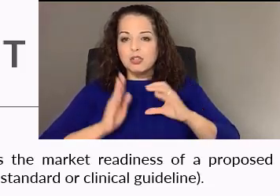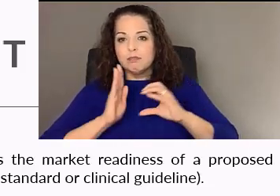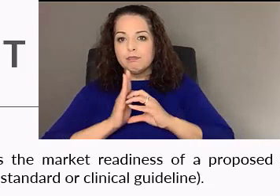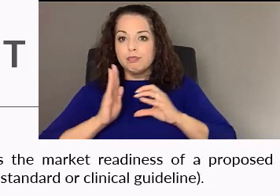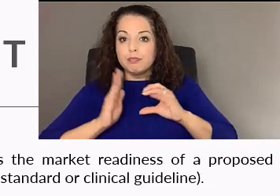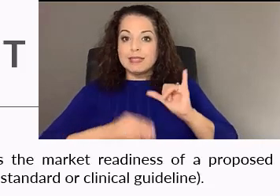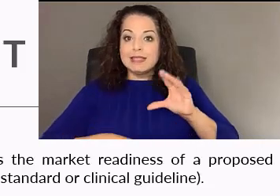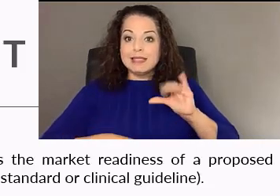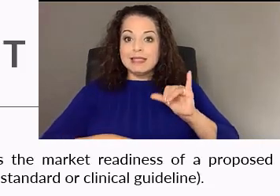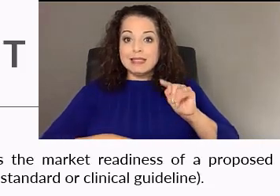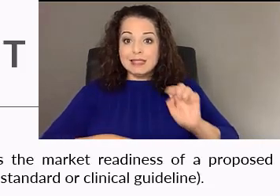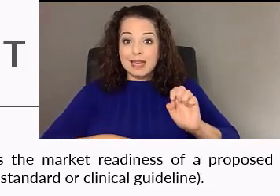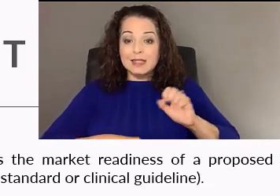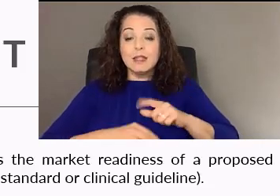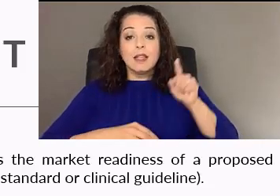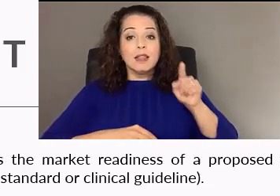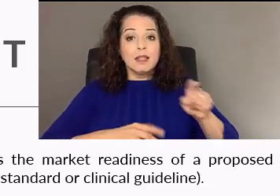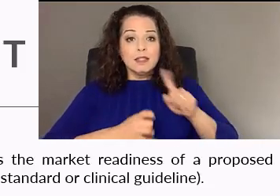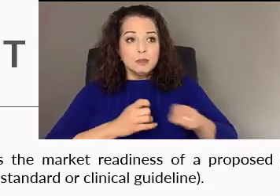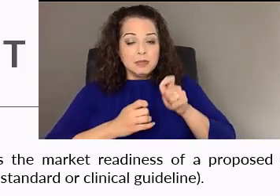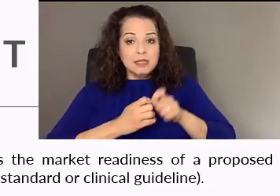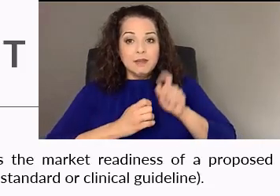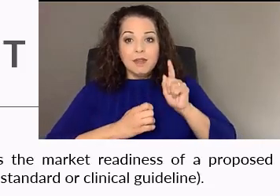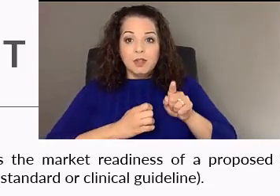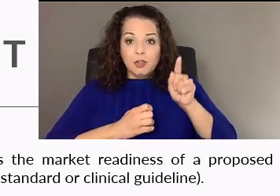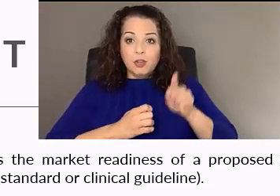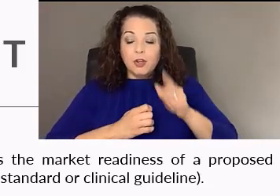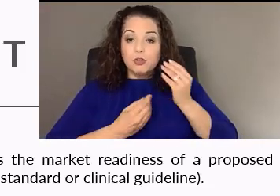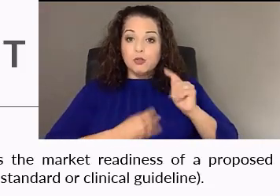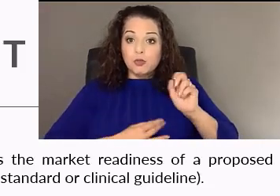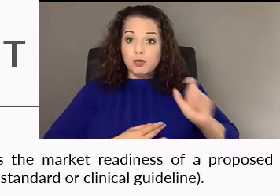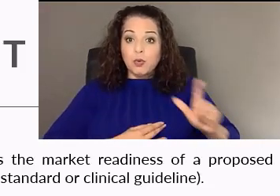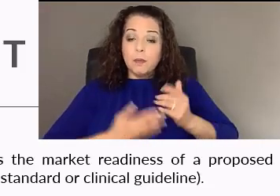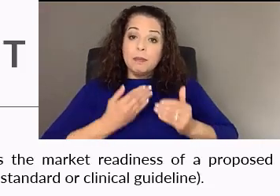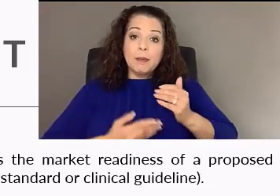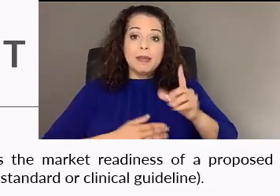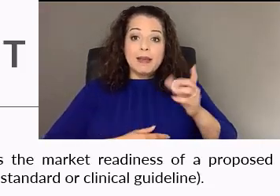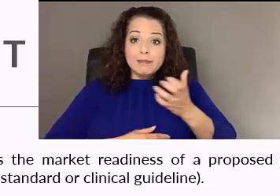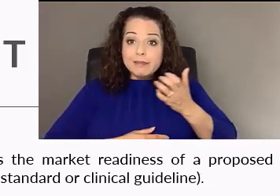assess the market readiness for your proposed product, whether that's a device, freeware, instrument,